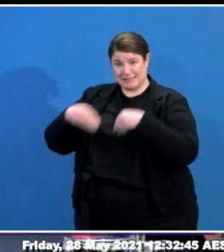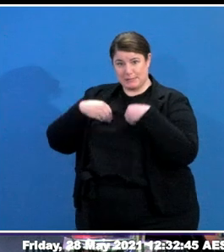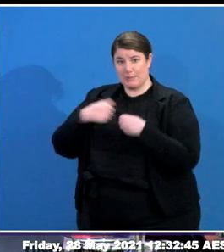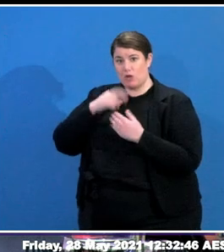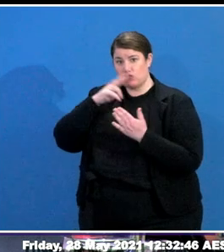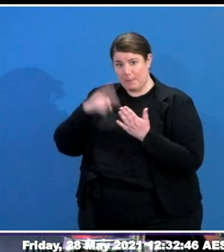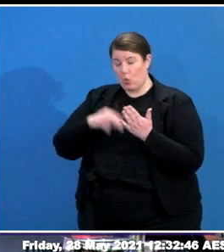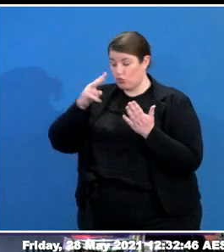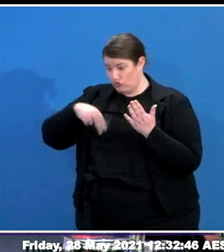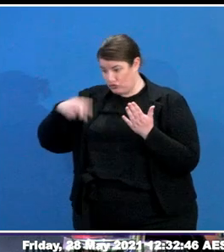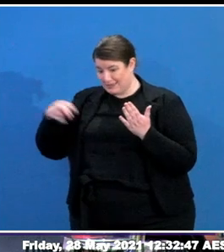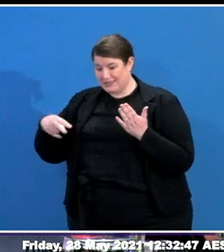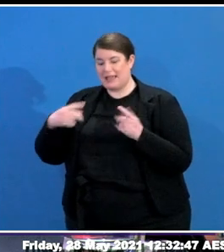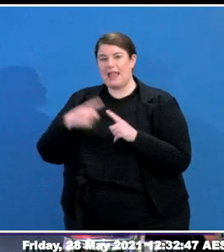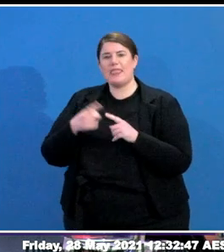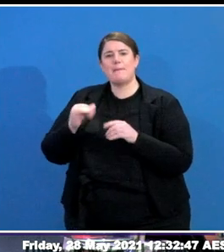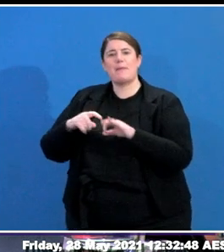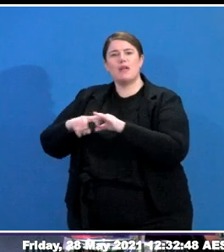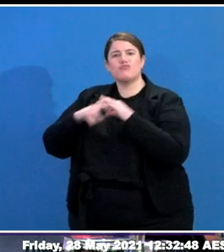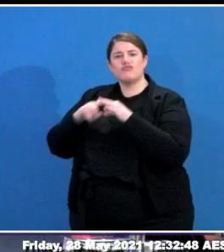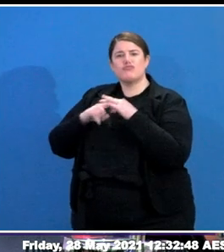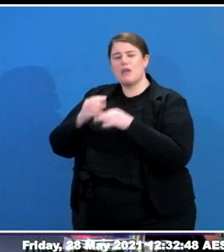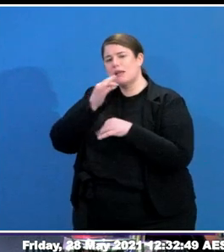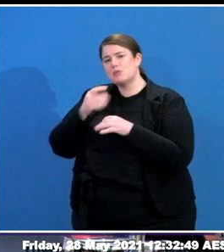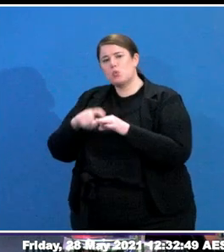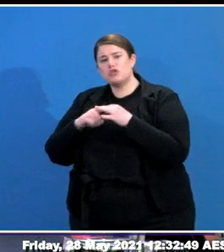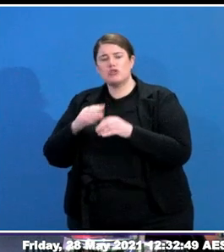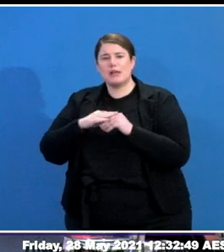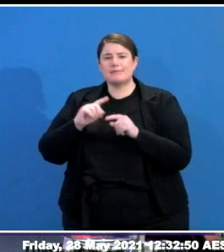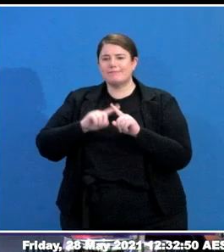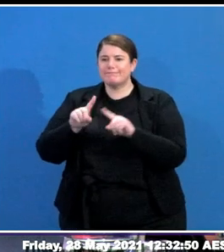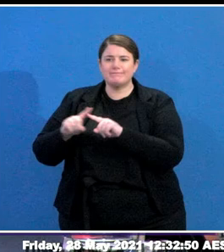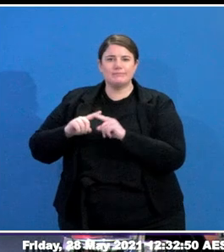and then they have sought clarification and asked a series of questions and